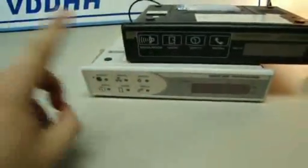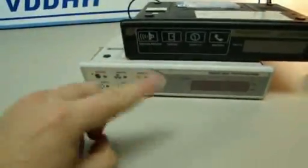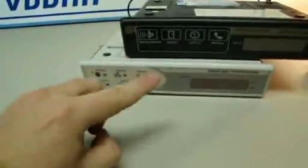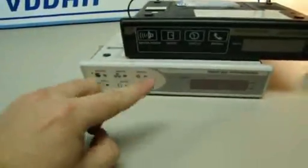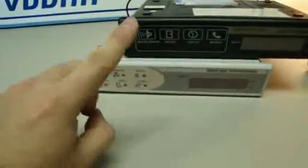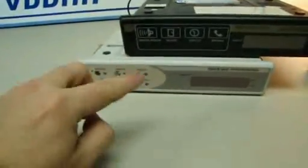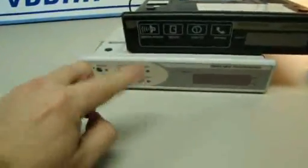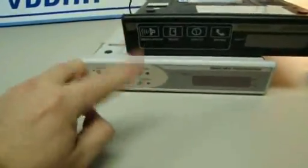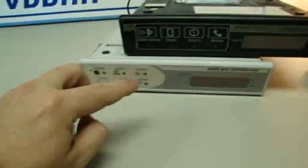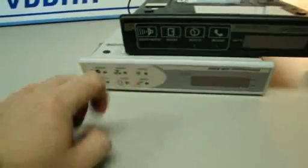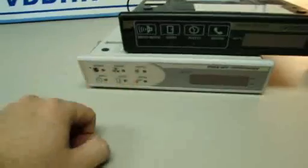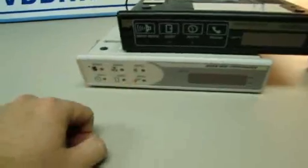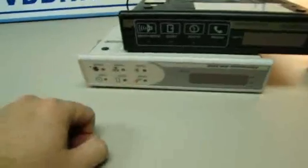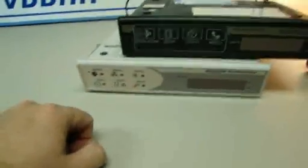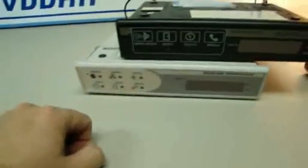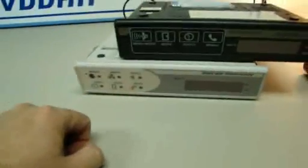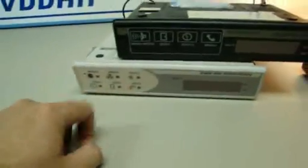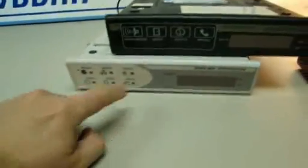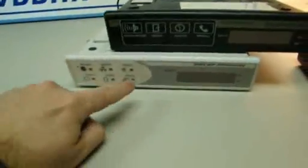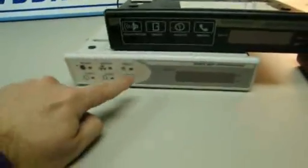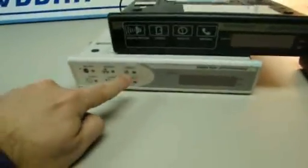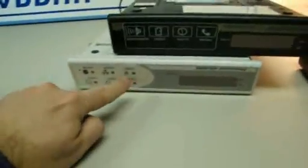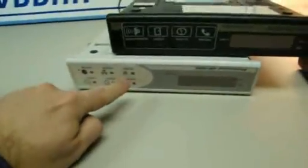different